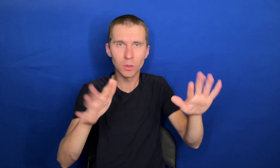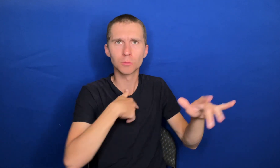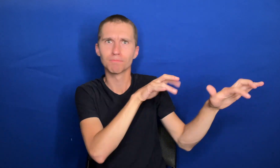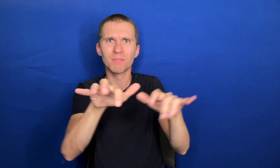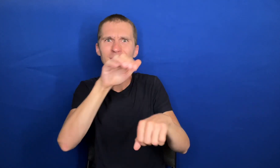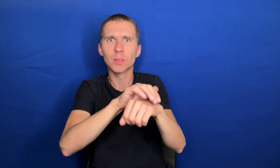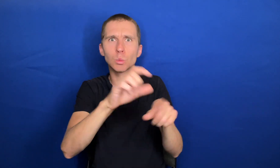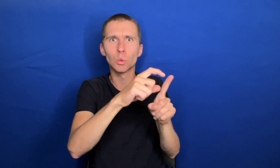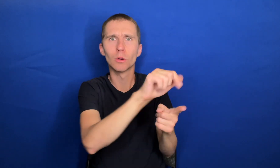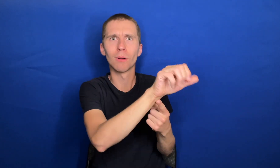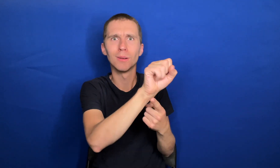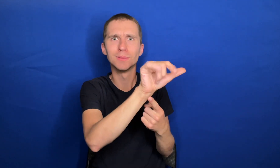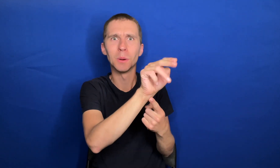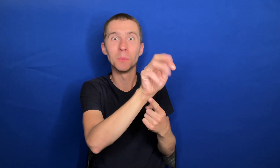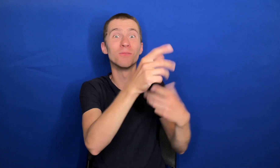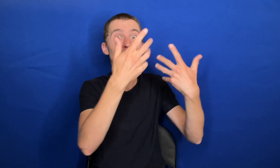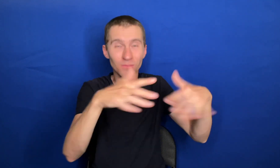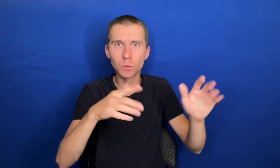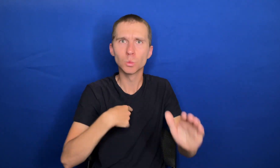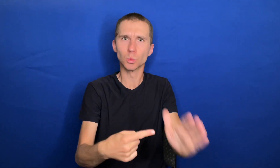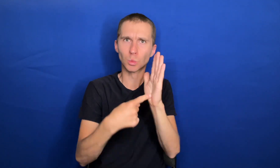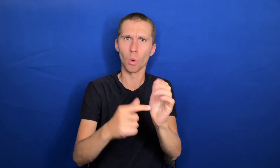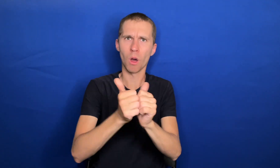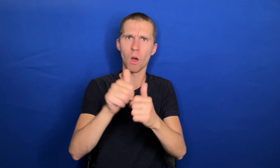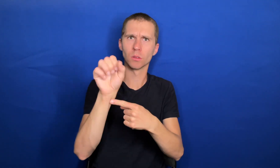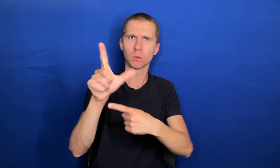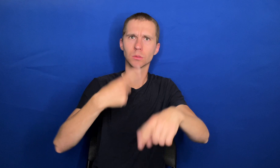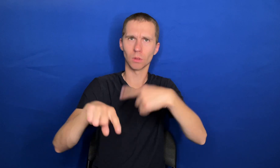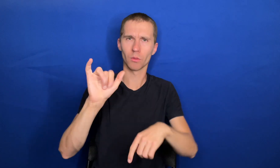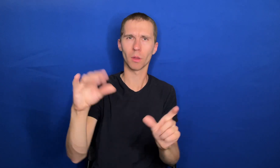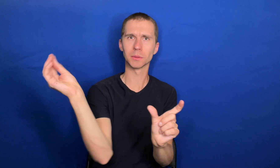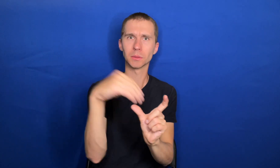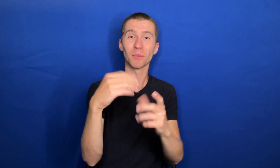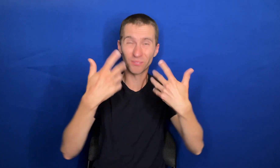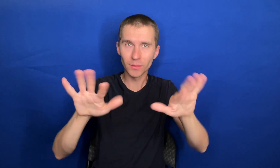Then typing the English word "assignment", then showing how "assignment" is signed in ASL,